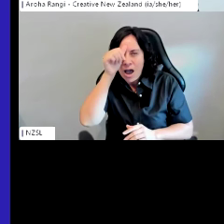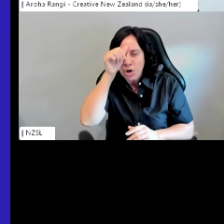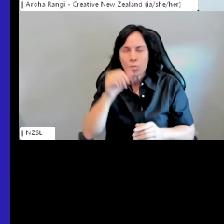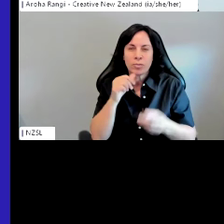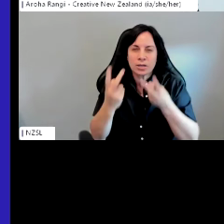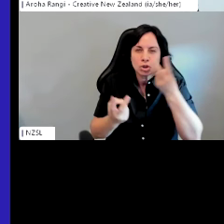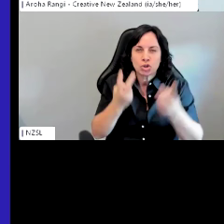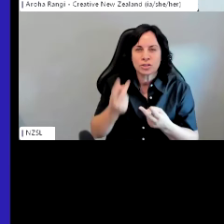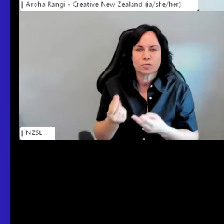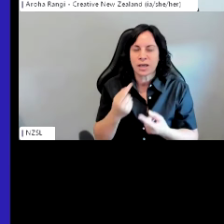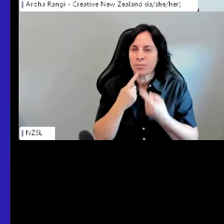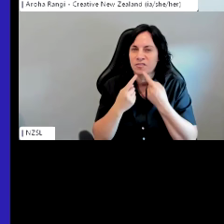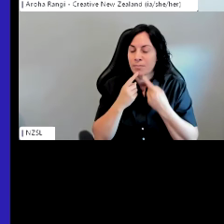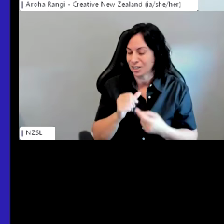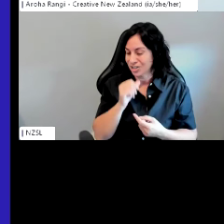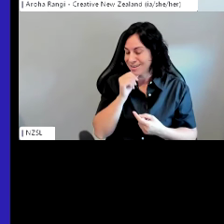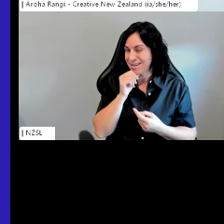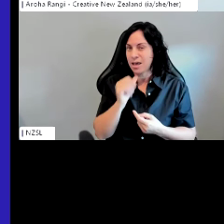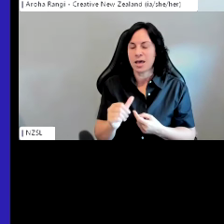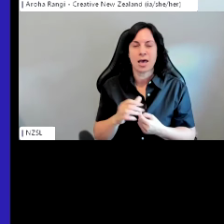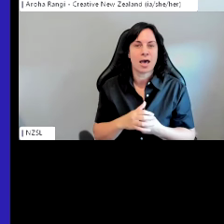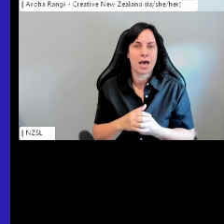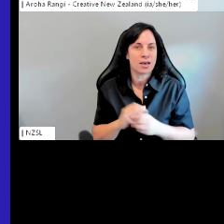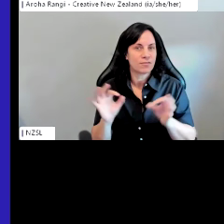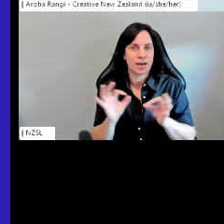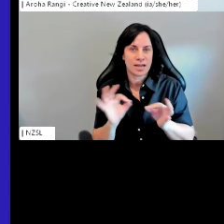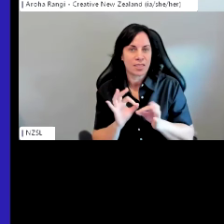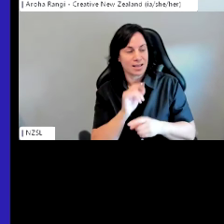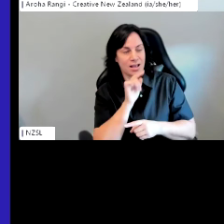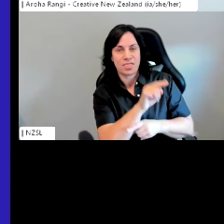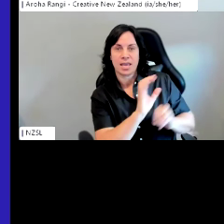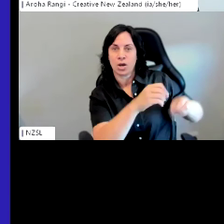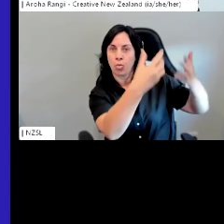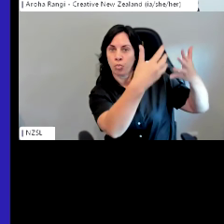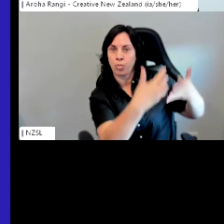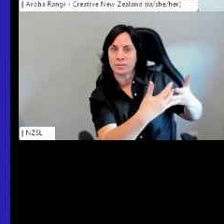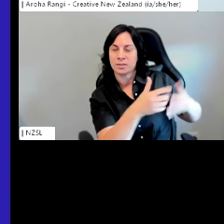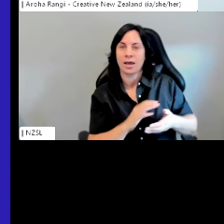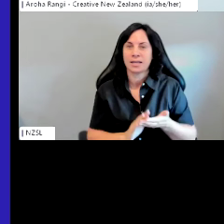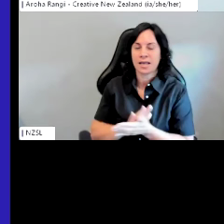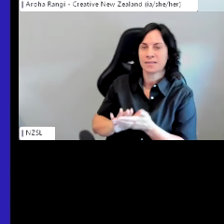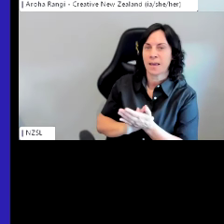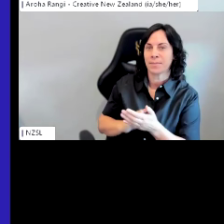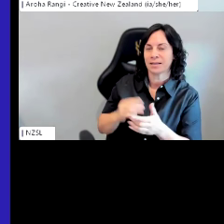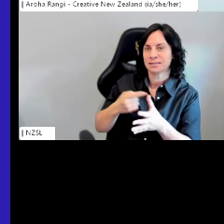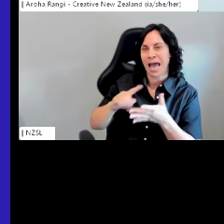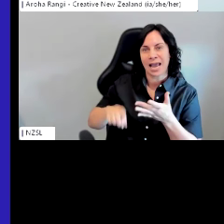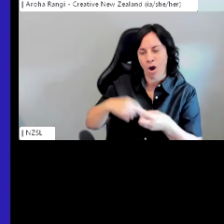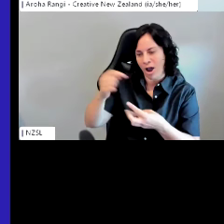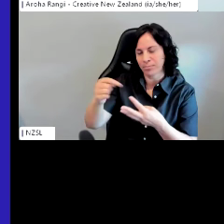data isn't on the primary website, uh, the large language models are less likely to find it. Now,